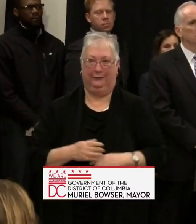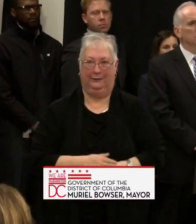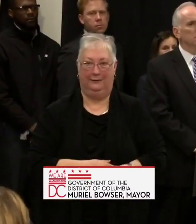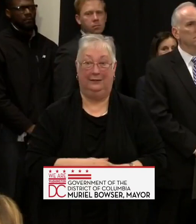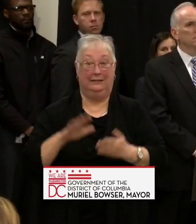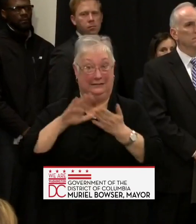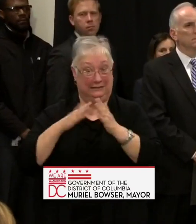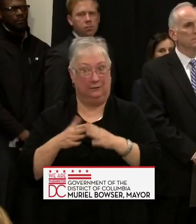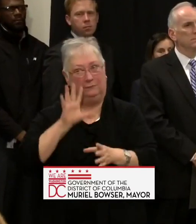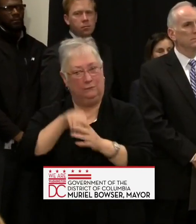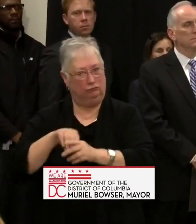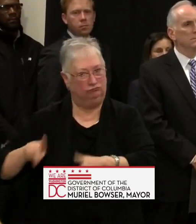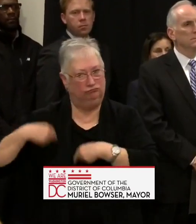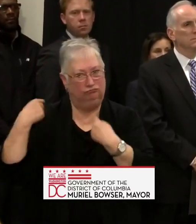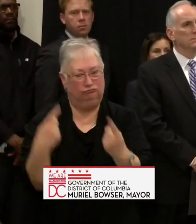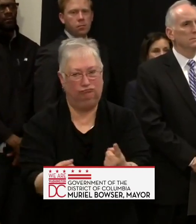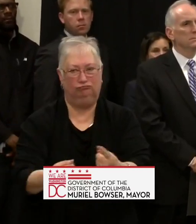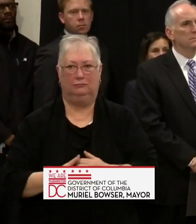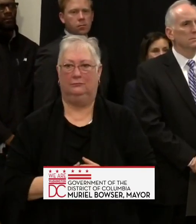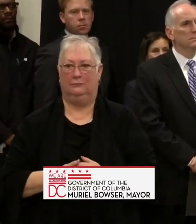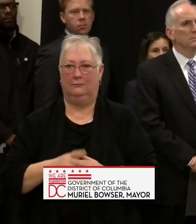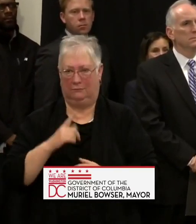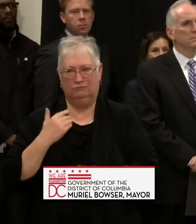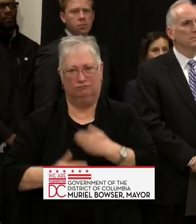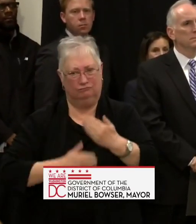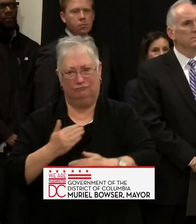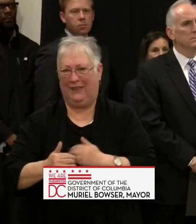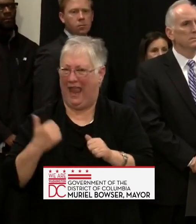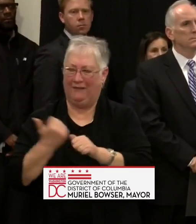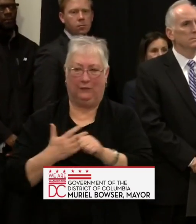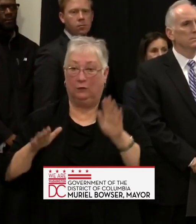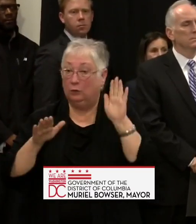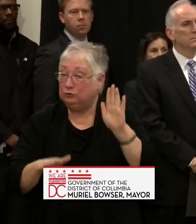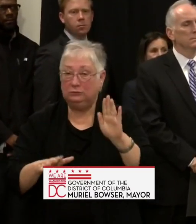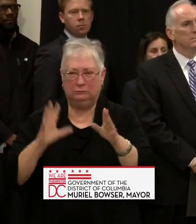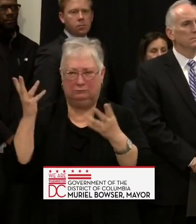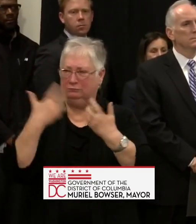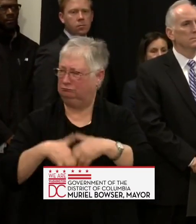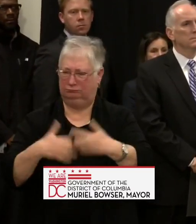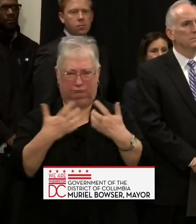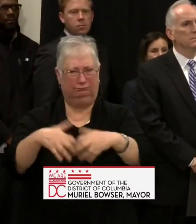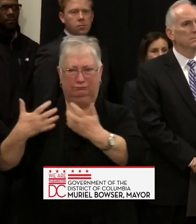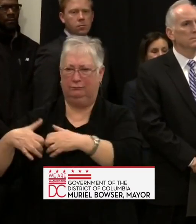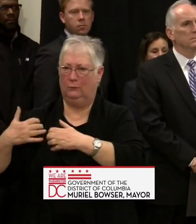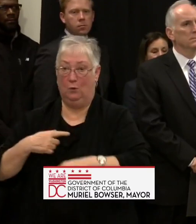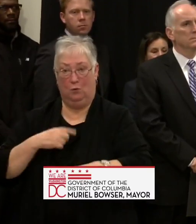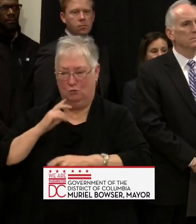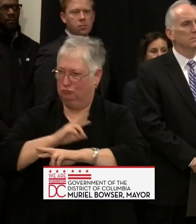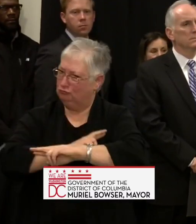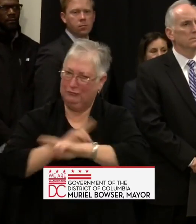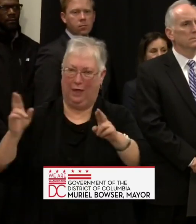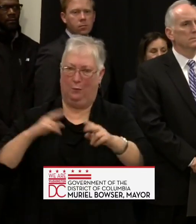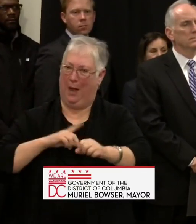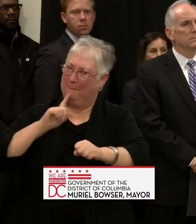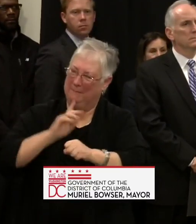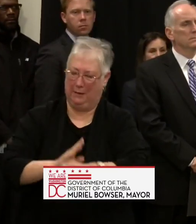OF THESE INAUGURATION FESTIVITIES AND WE'RE WELL PREPARED AS WELL AS YOU'VE HEARD JUST ABOUT HALF OF THE NATIONAL